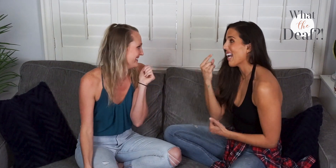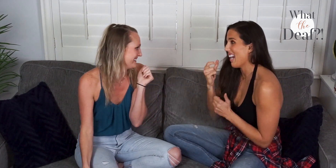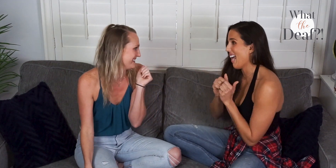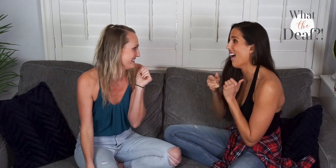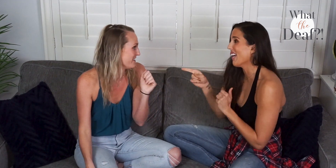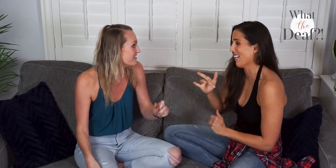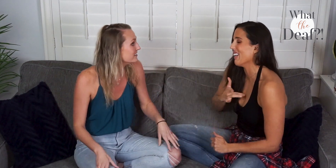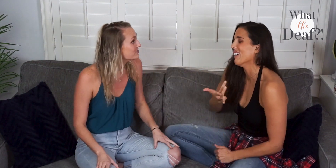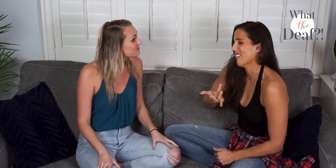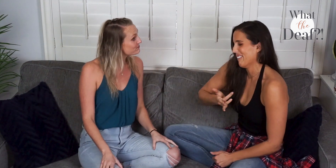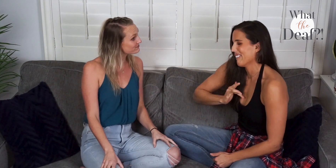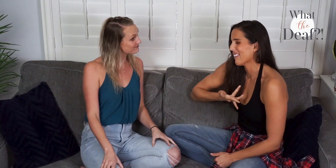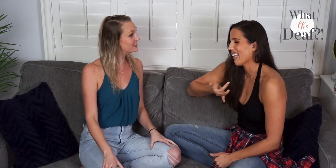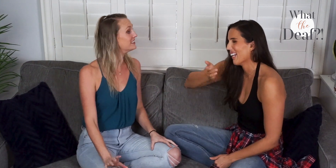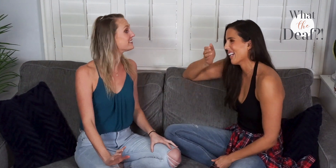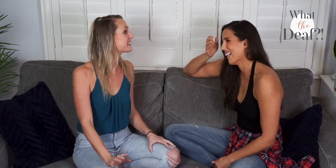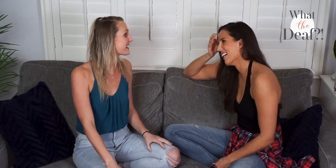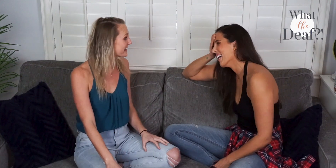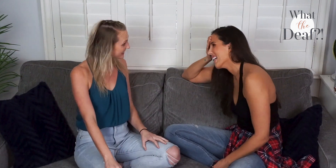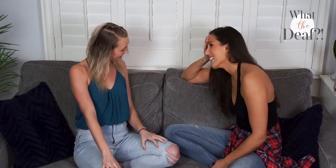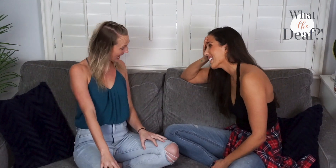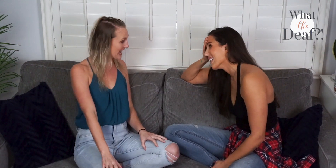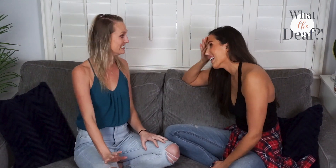Now I understand how you feel.